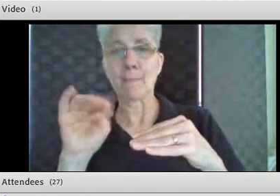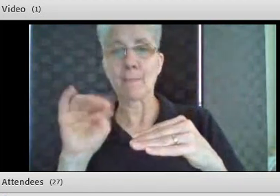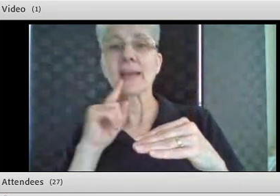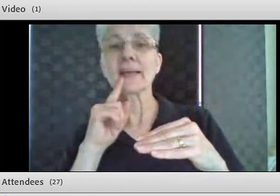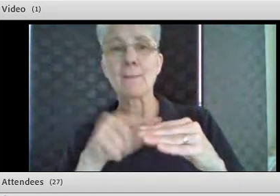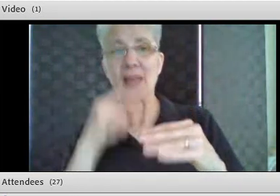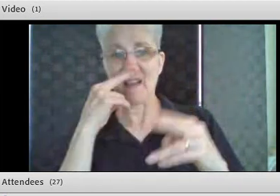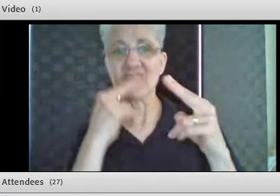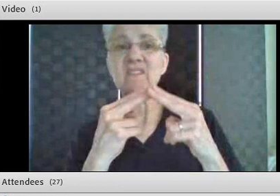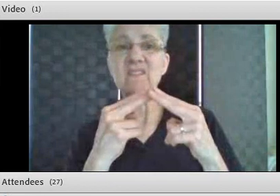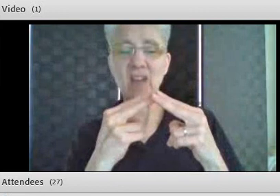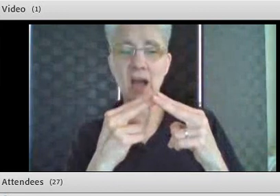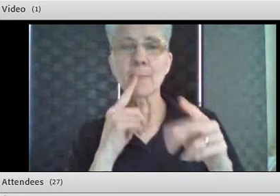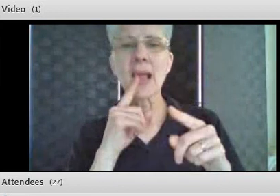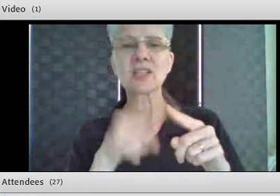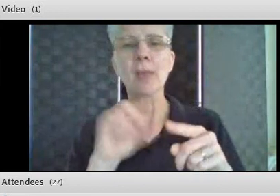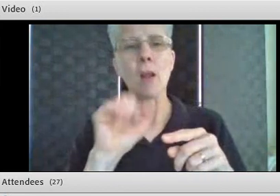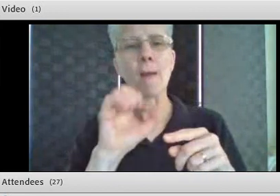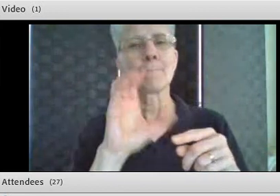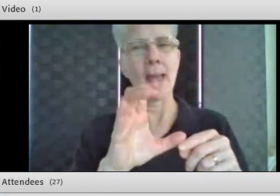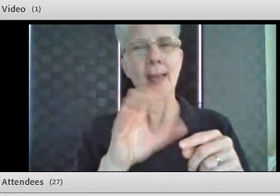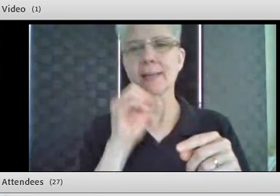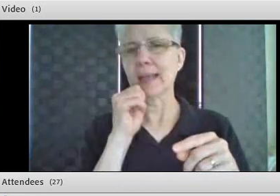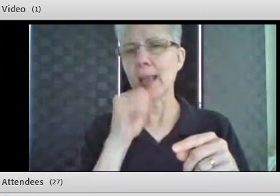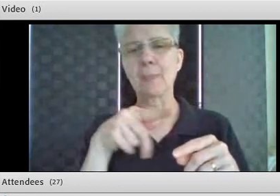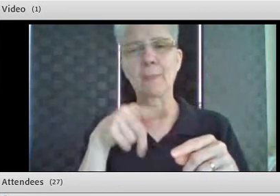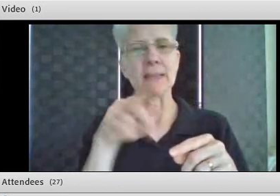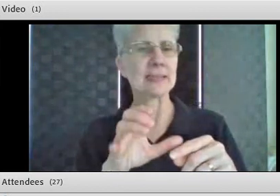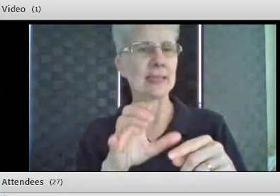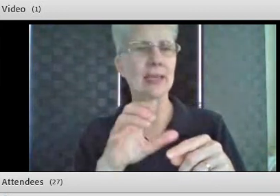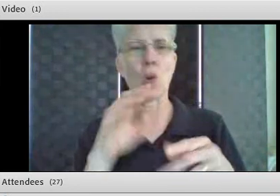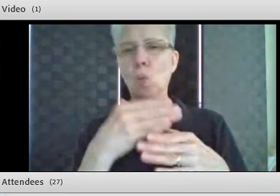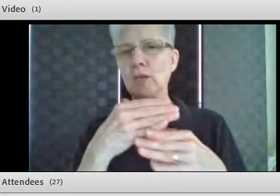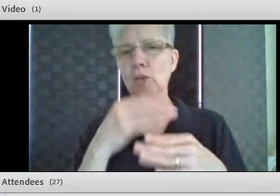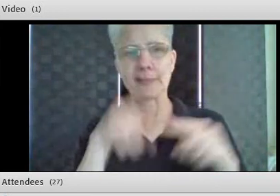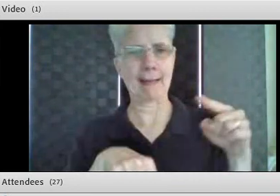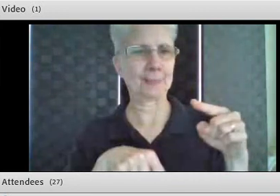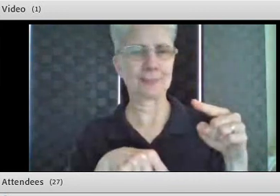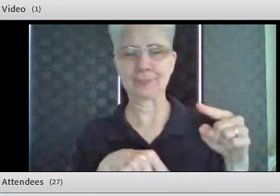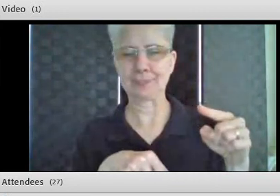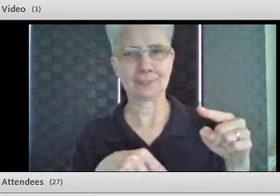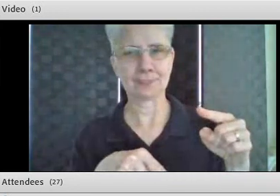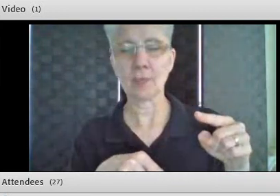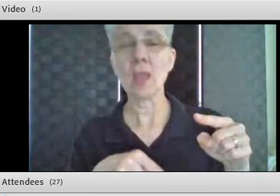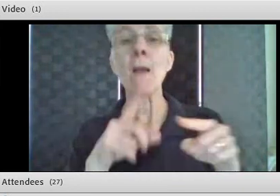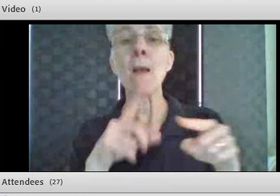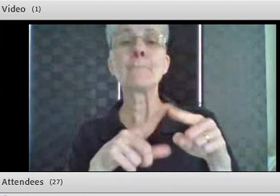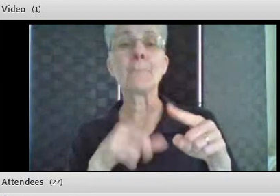You can pick the different types of tracks that you want to lay down. Yes, Garage Band can be used on desktop,